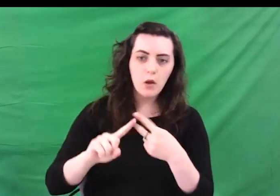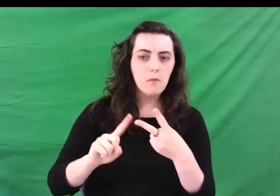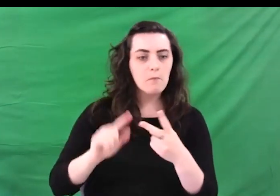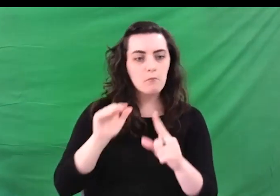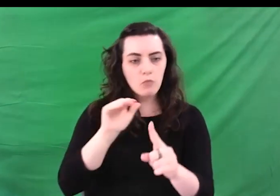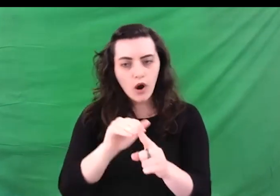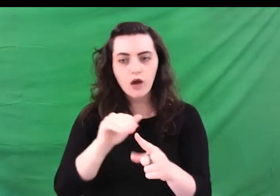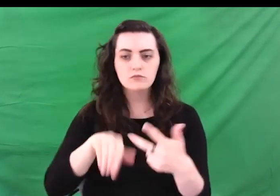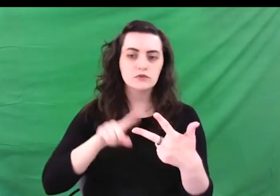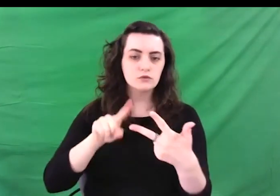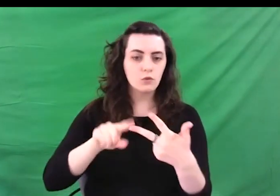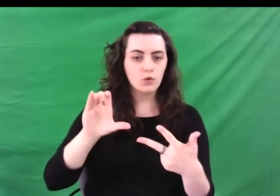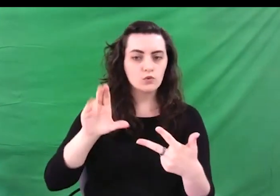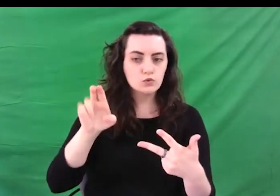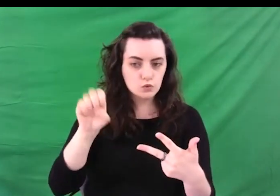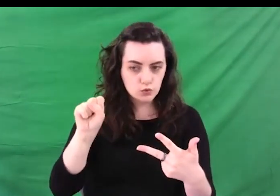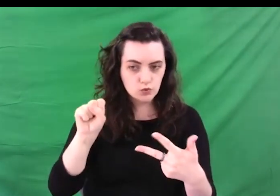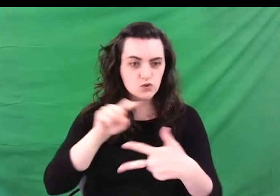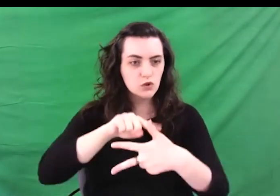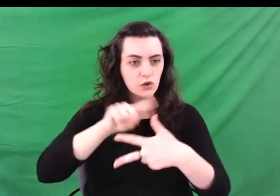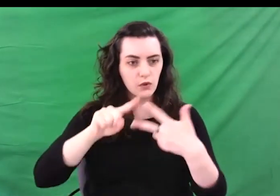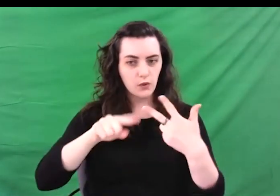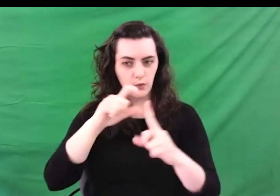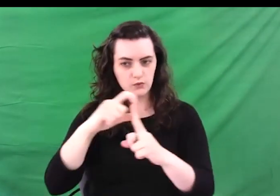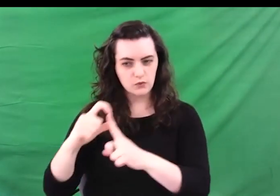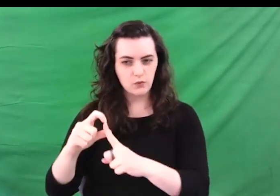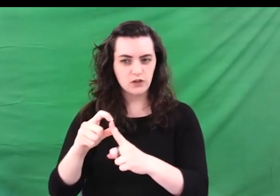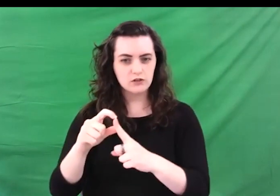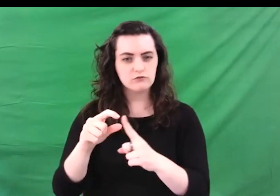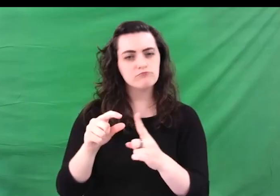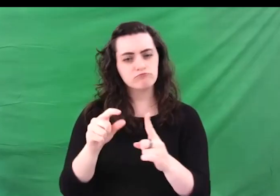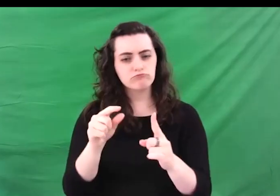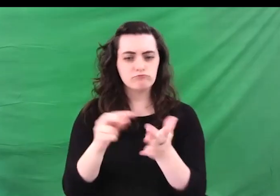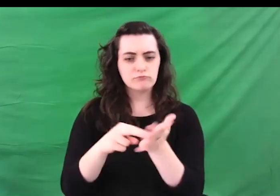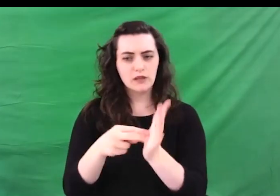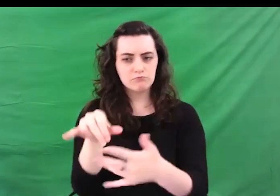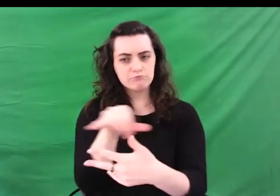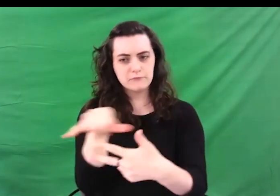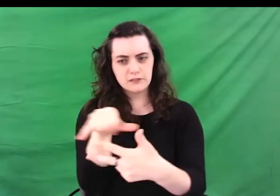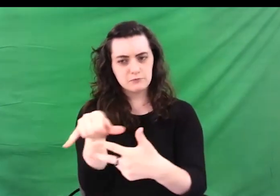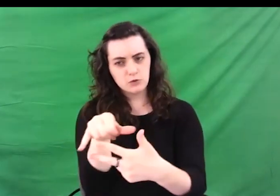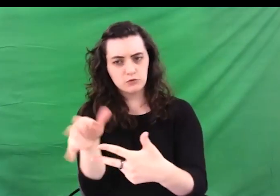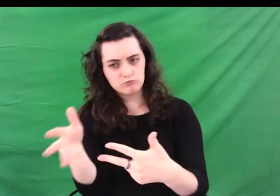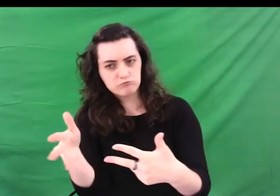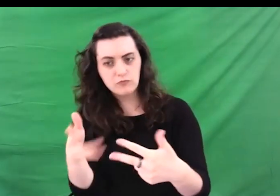So you'll hear me use those words interchangeably, and when I'm using those, know that I